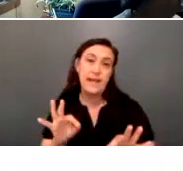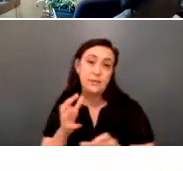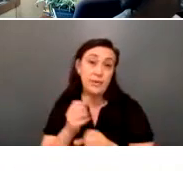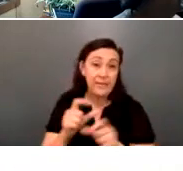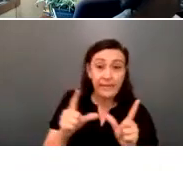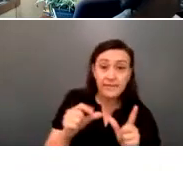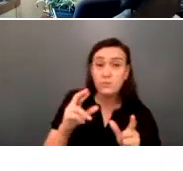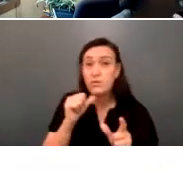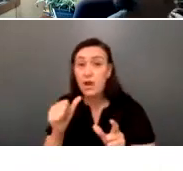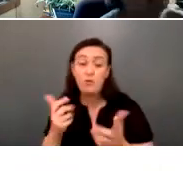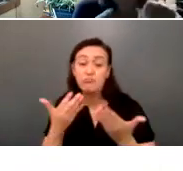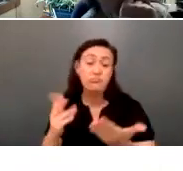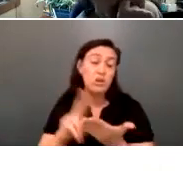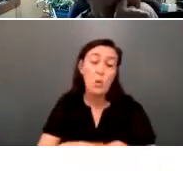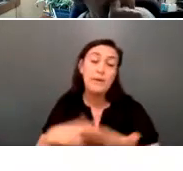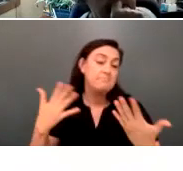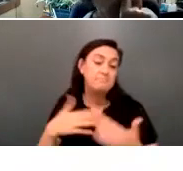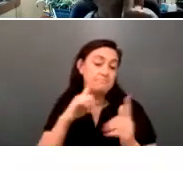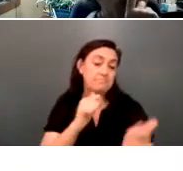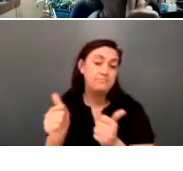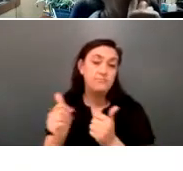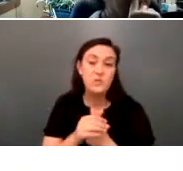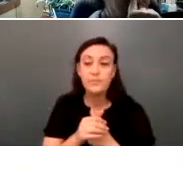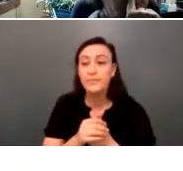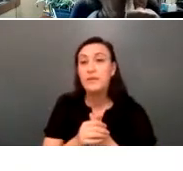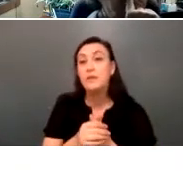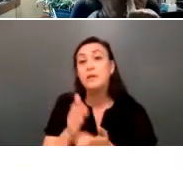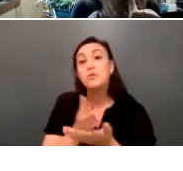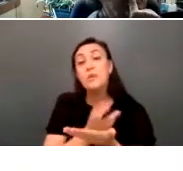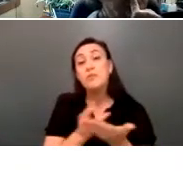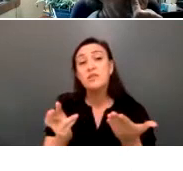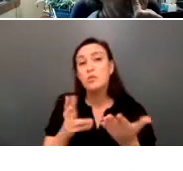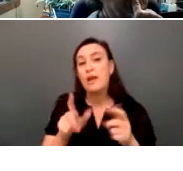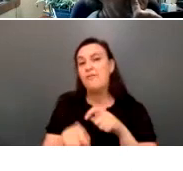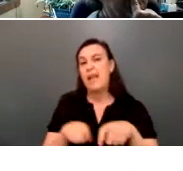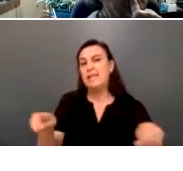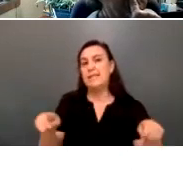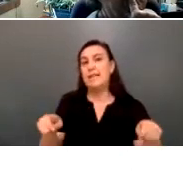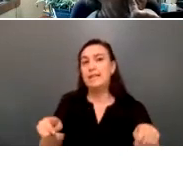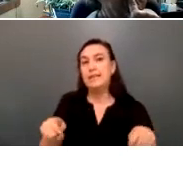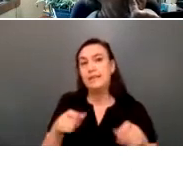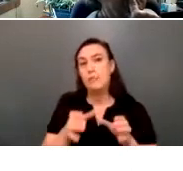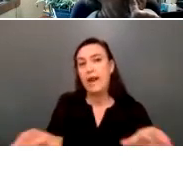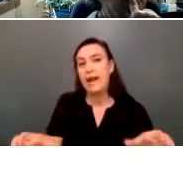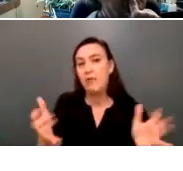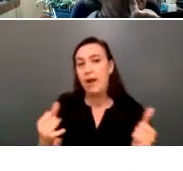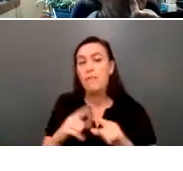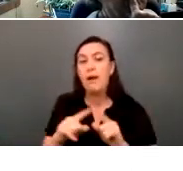245 devices and doing enrollment. So some resources were kind of ending the end of our breakout session, but again,